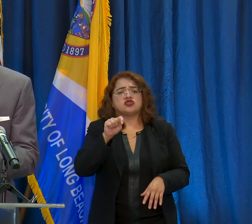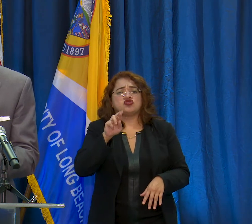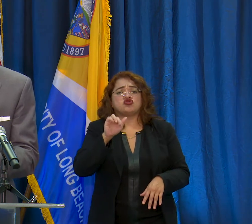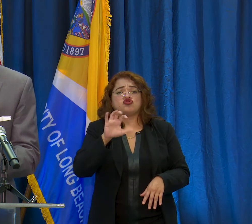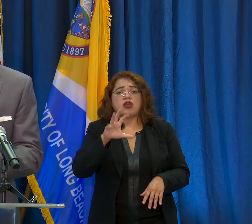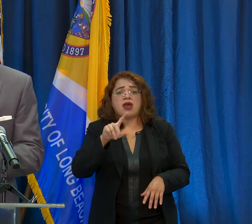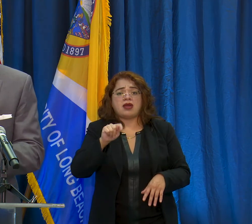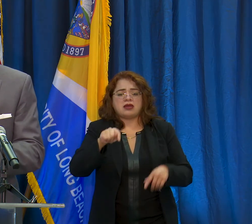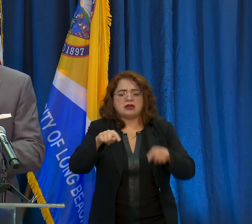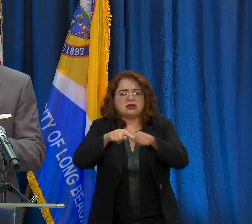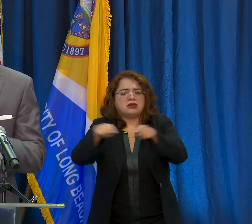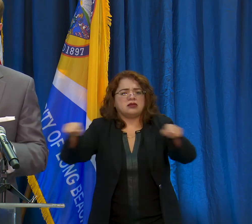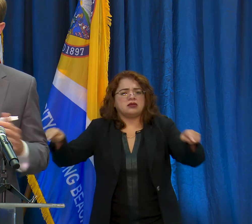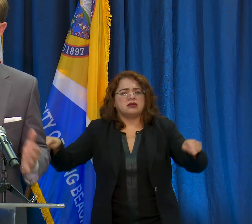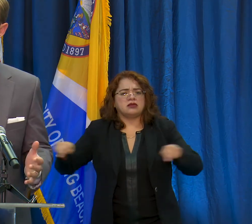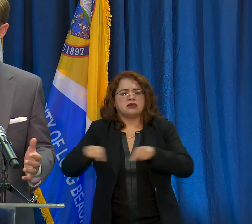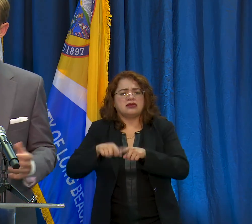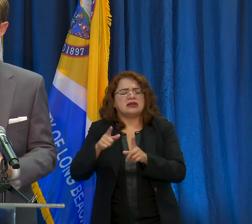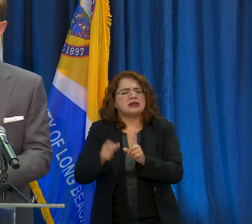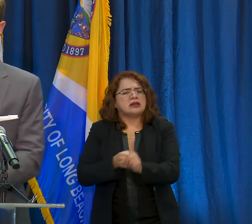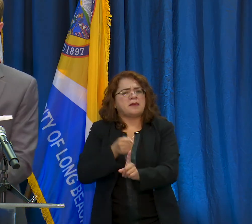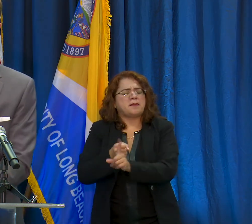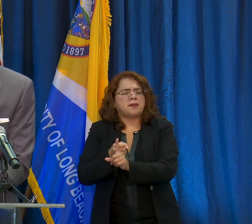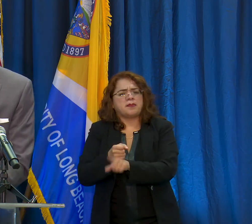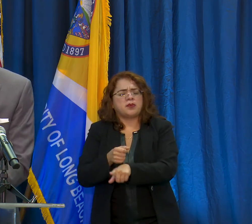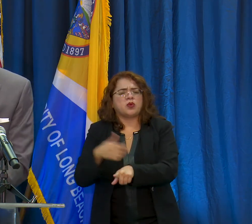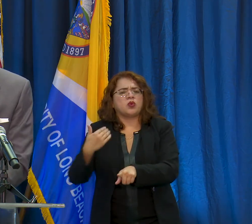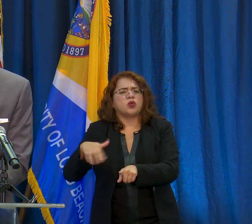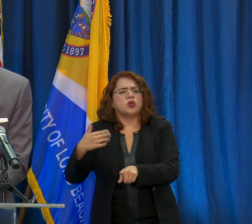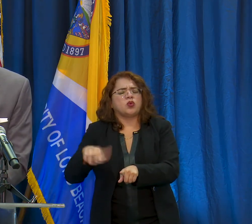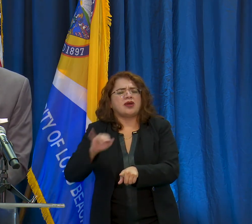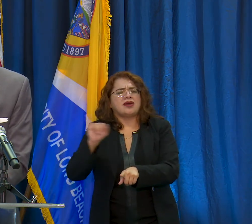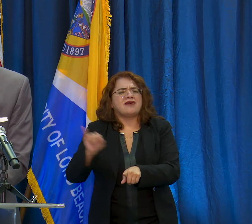considered hardest hit by COVID-19 infection rates